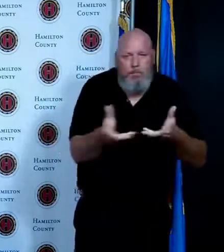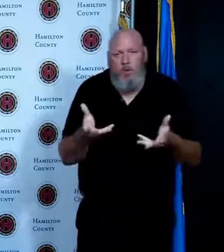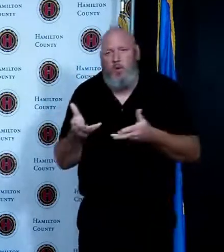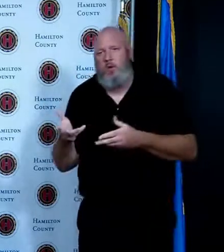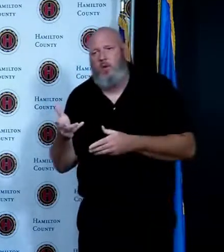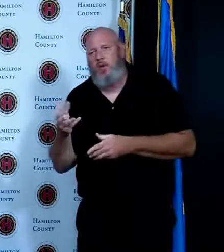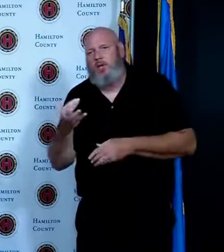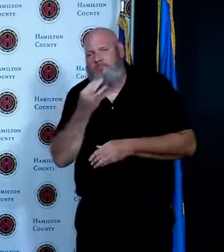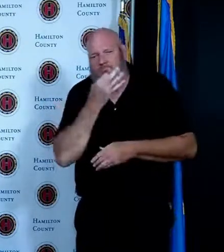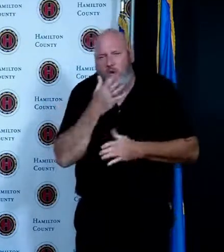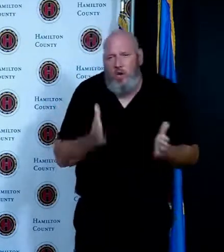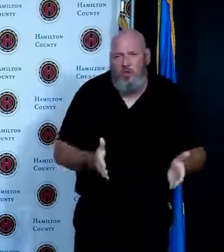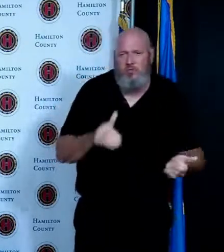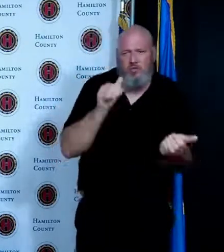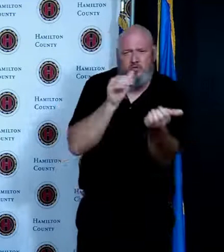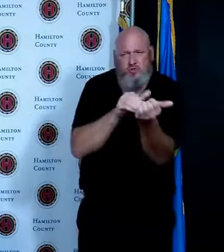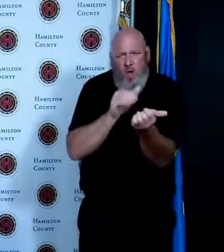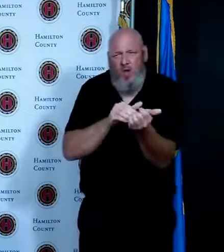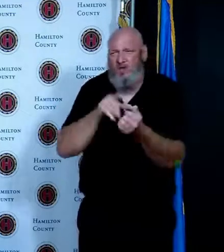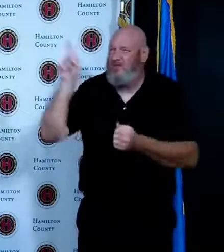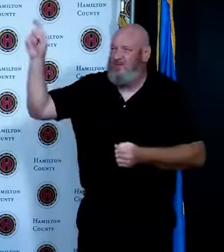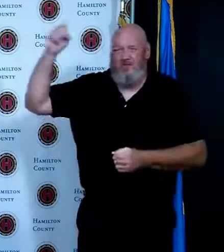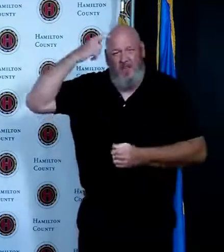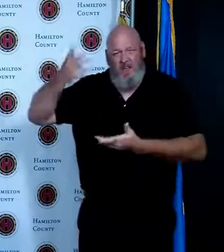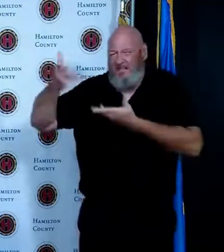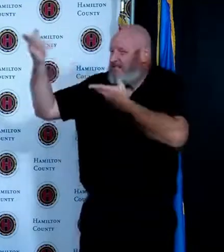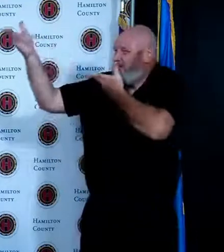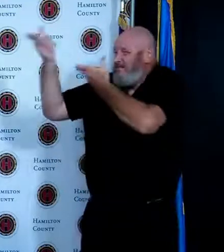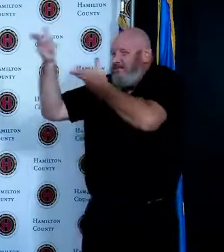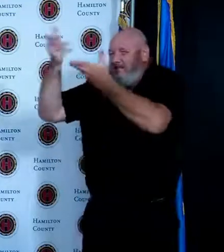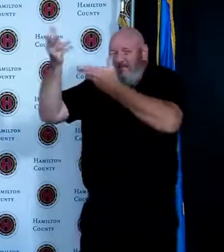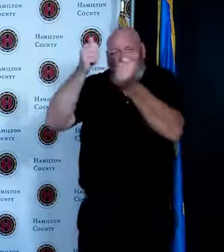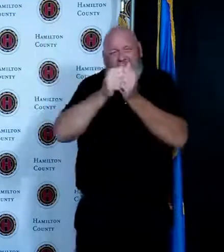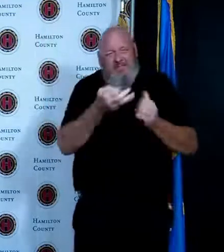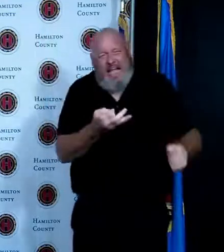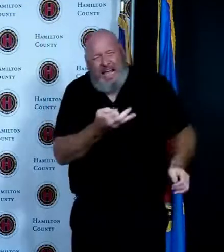we had we've had many conversations about this because it's a big step